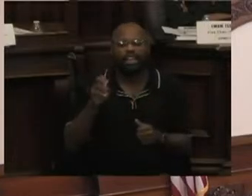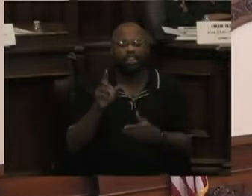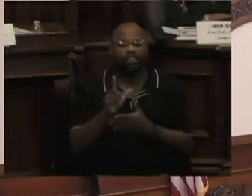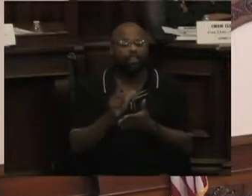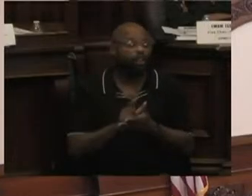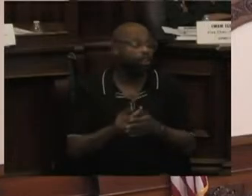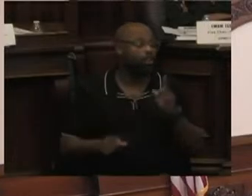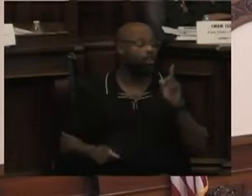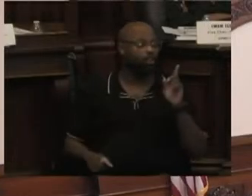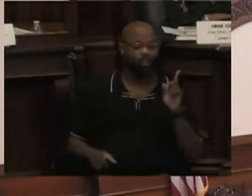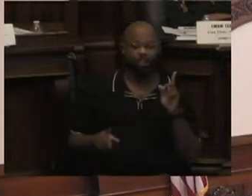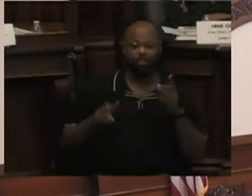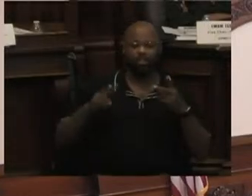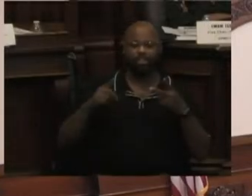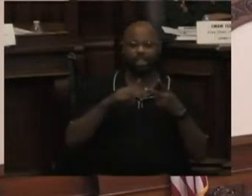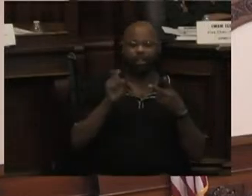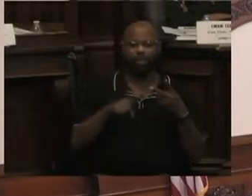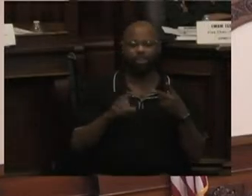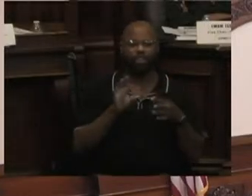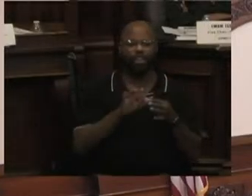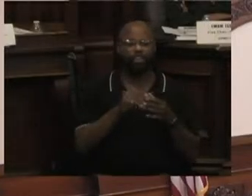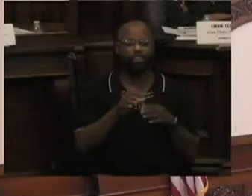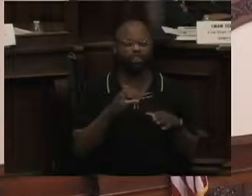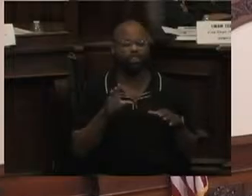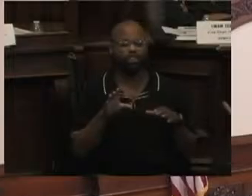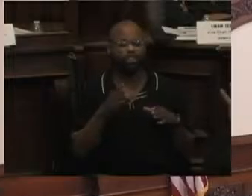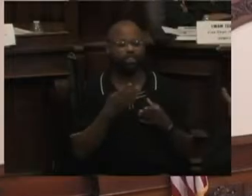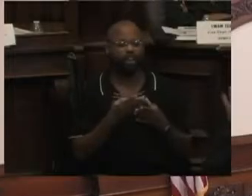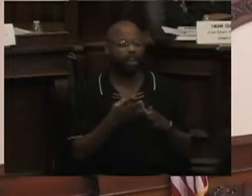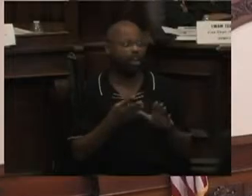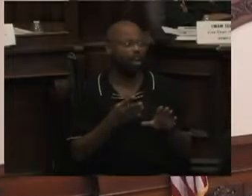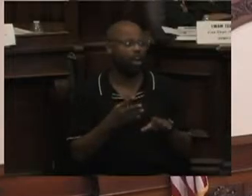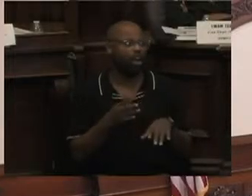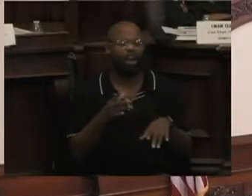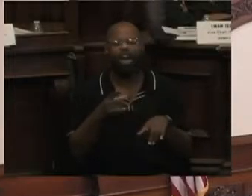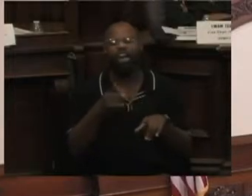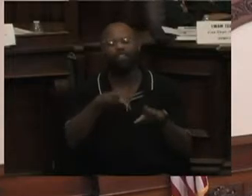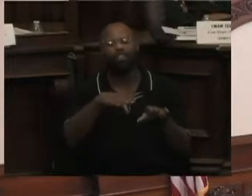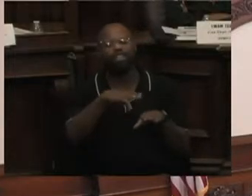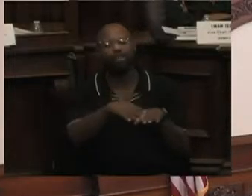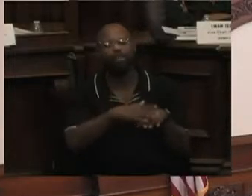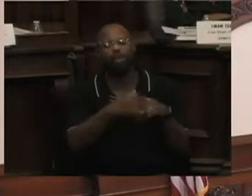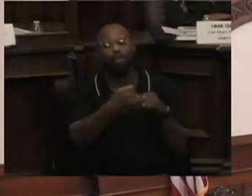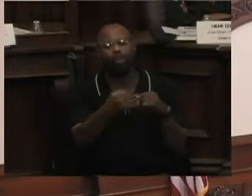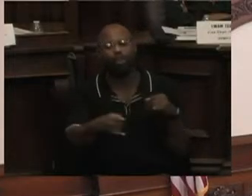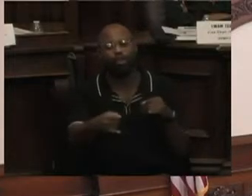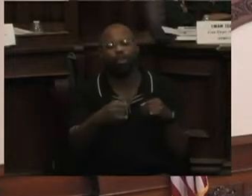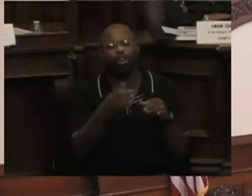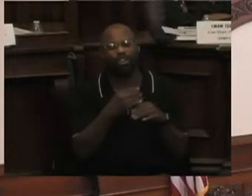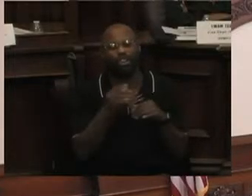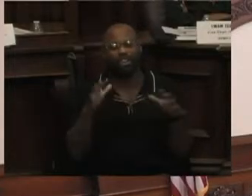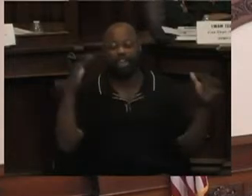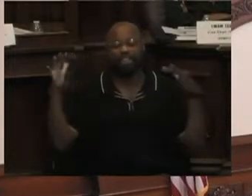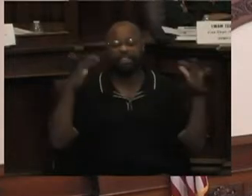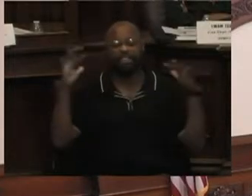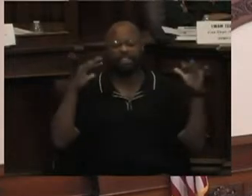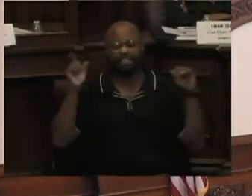correct. That was my next note, was that we have to be careful that we comply with the executive law. And my second